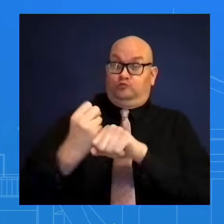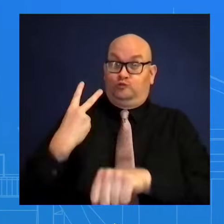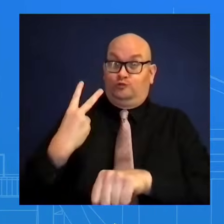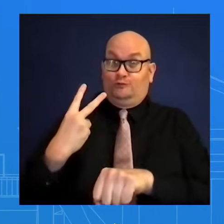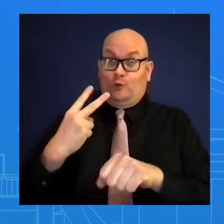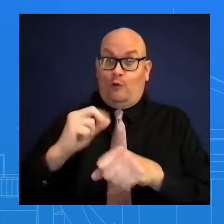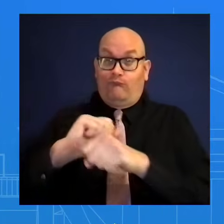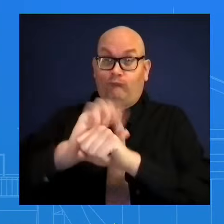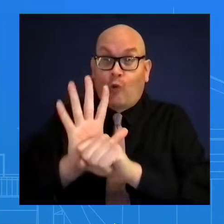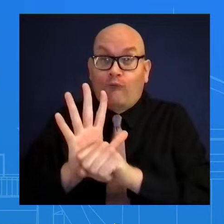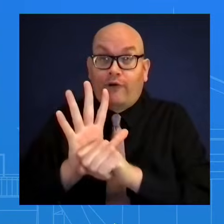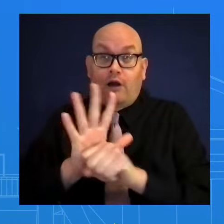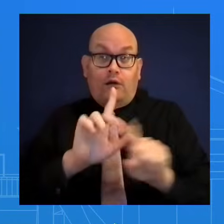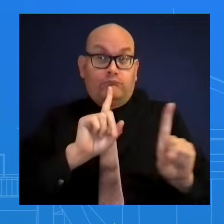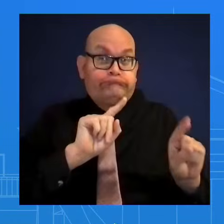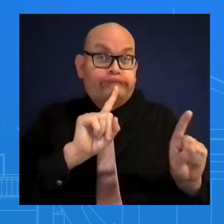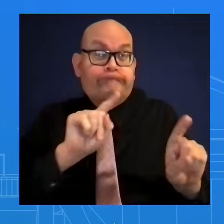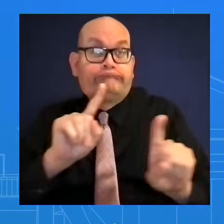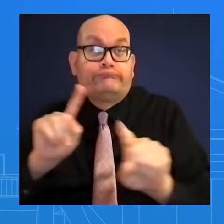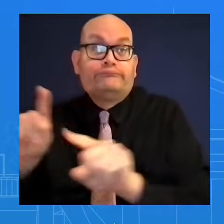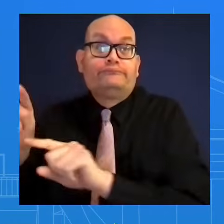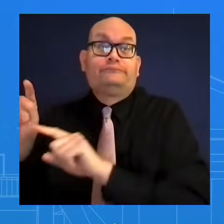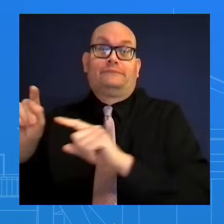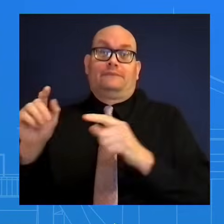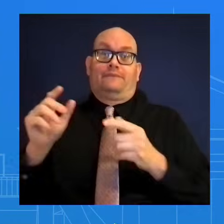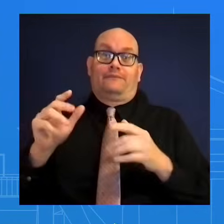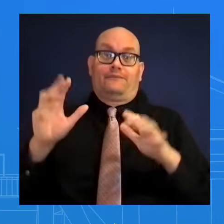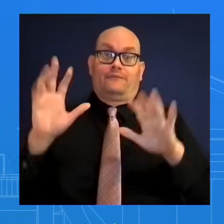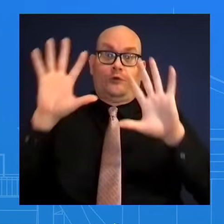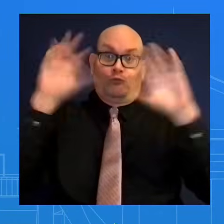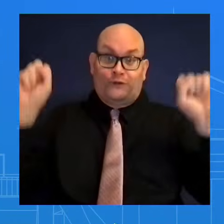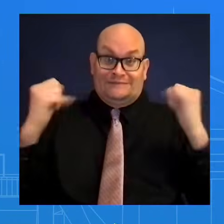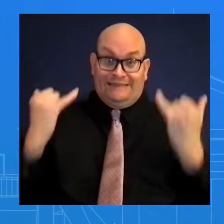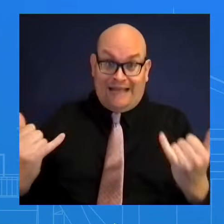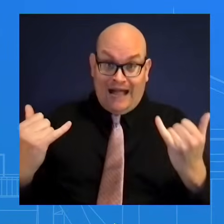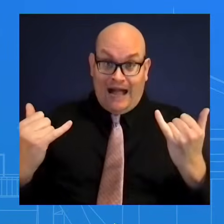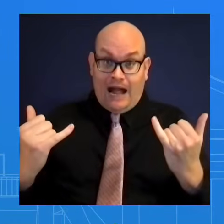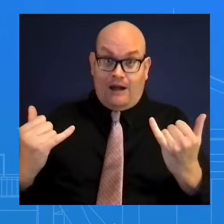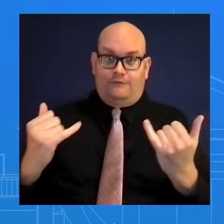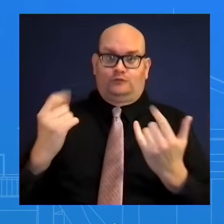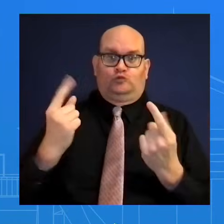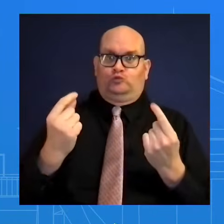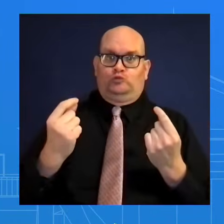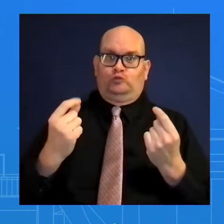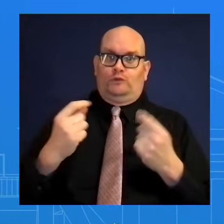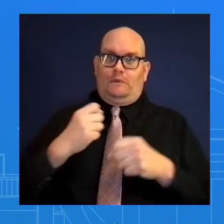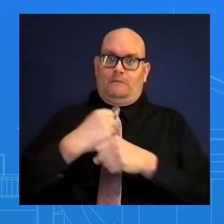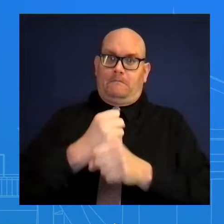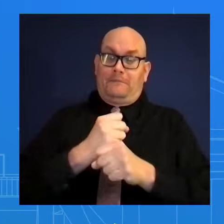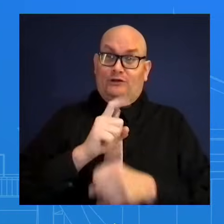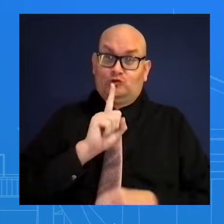with the last administration. And what the President had to do -- right? to make sure that we were dealing with COVID, to make sure that we were dealing with the economy.